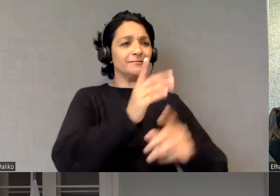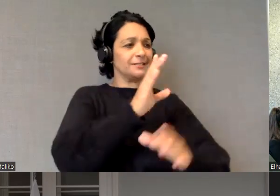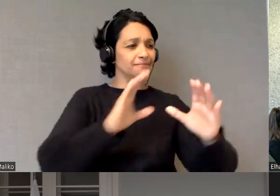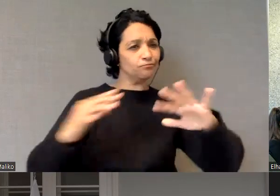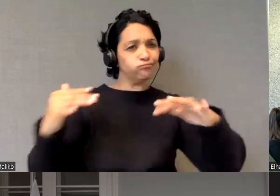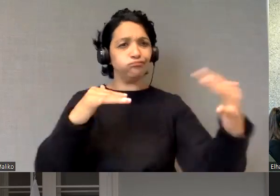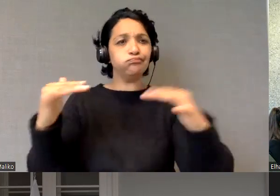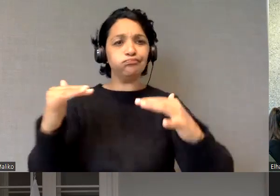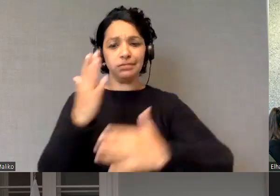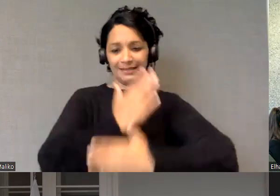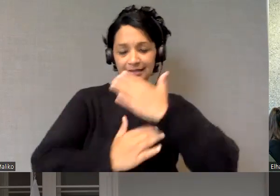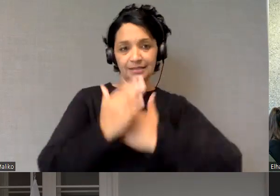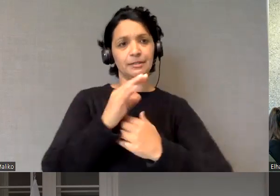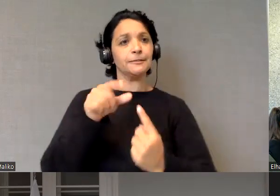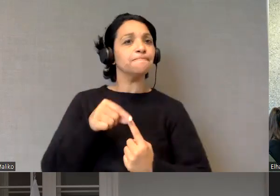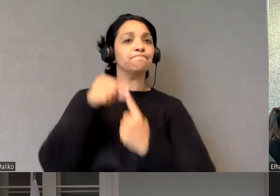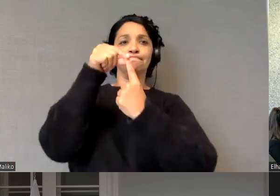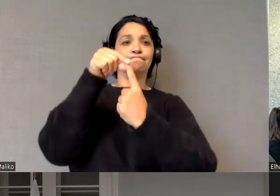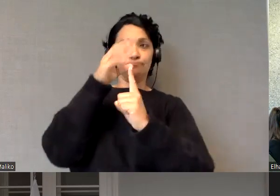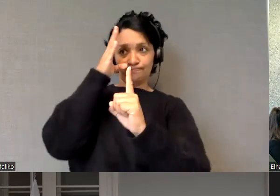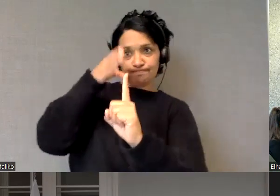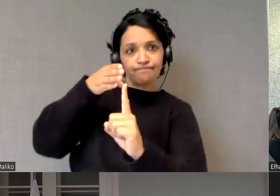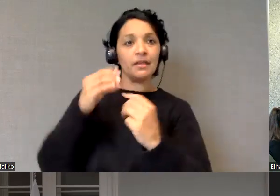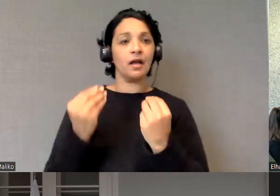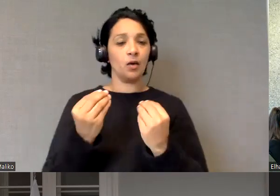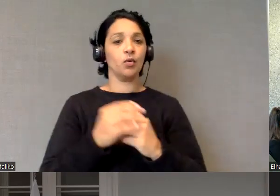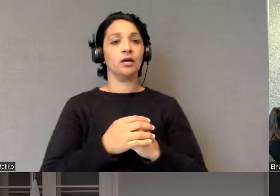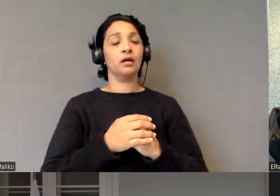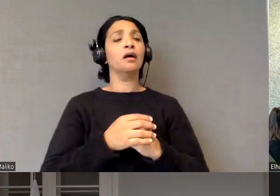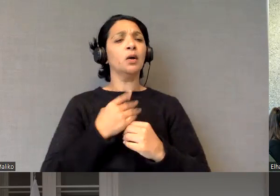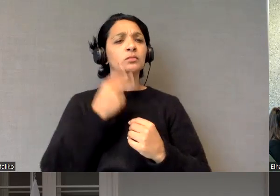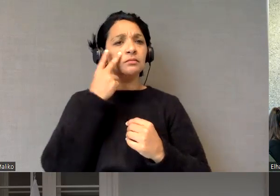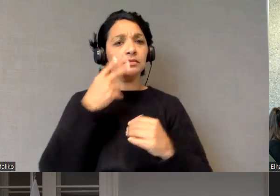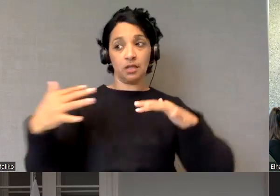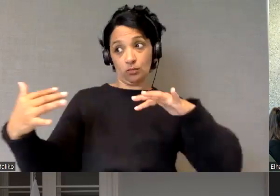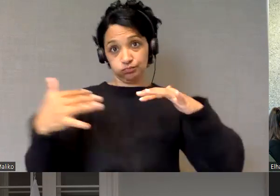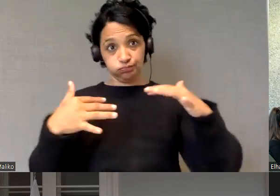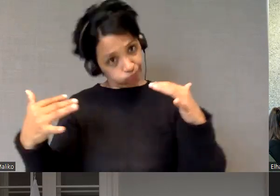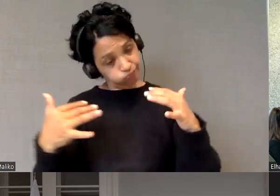in much more closely on the hostilities, what militaries do and don't do, what they train